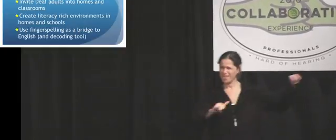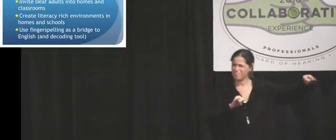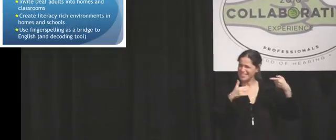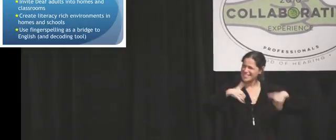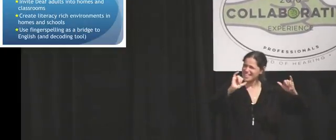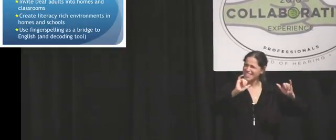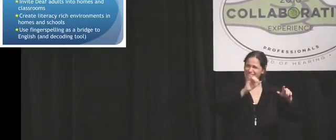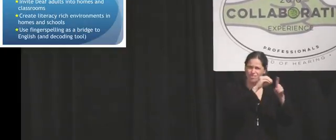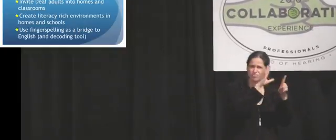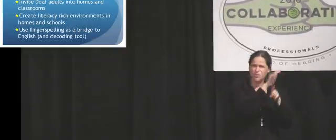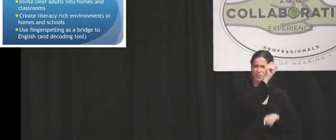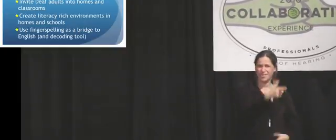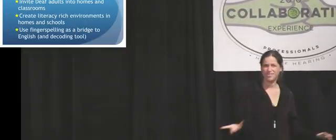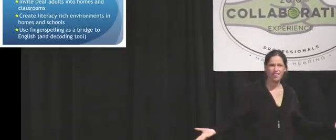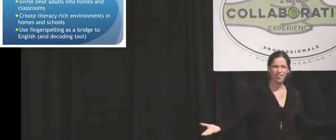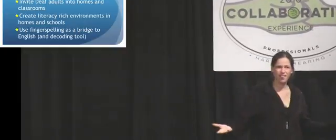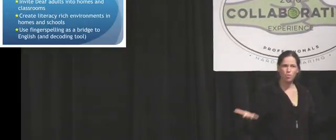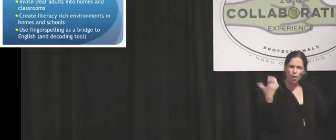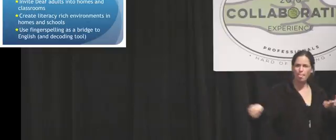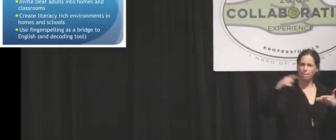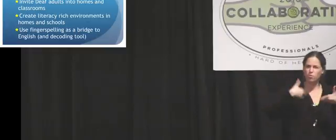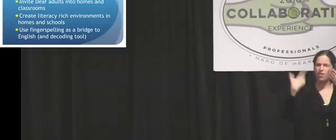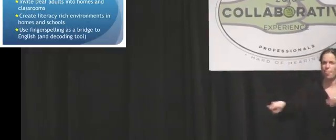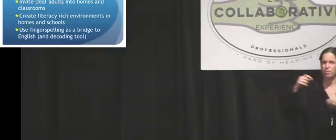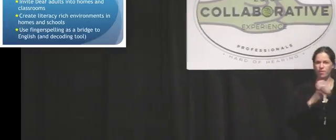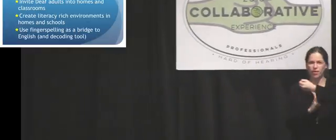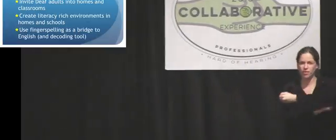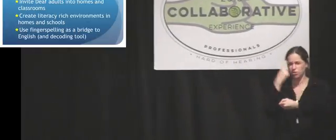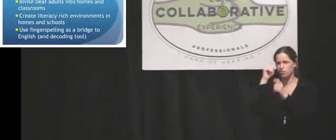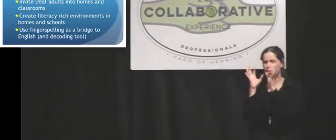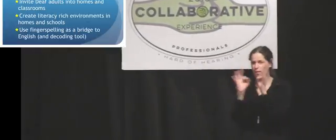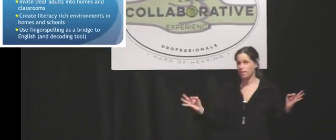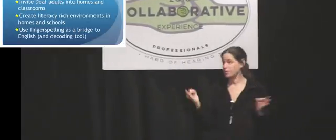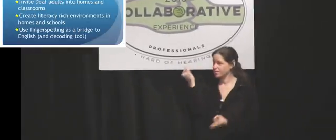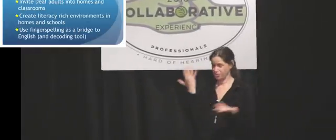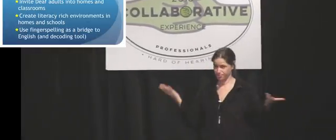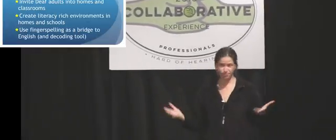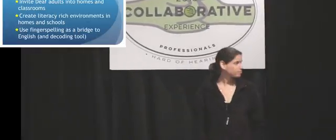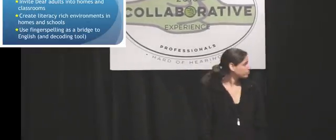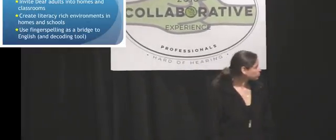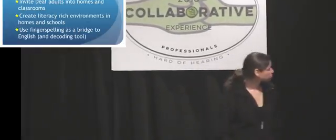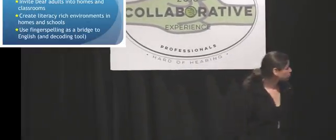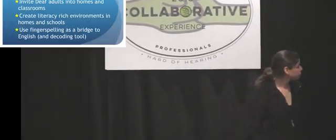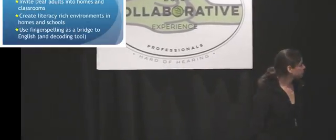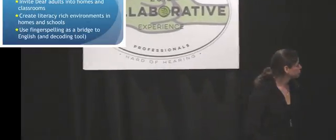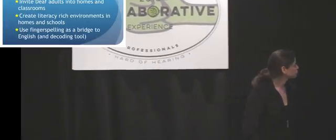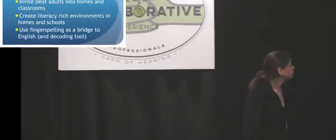there's no reason not to do spoken language while you're still exposing them to ASL. It's not an either/or kind of thing. You can provide them that foundation.